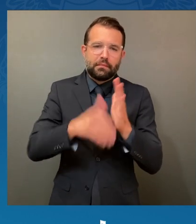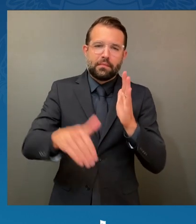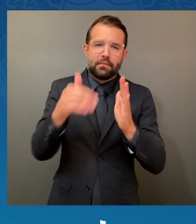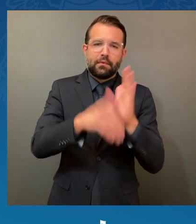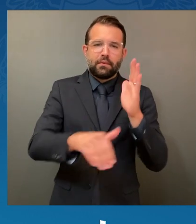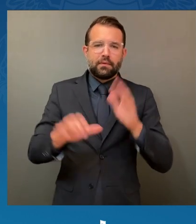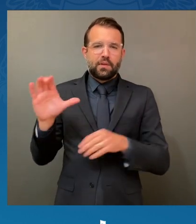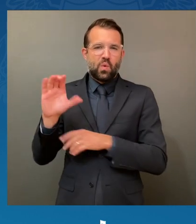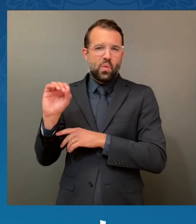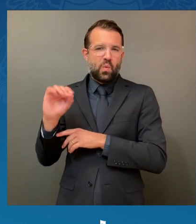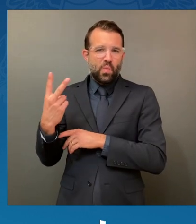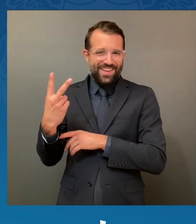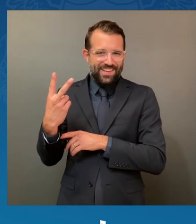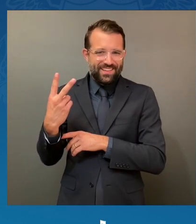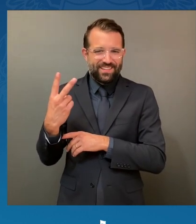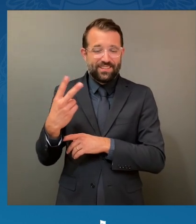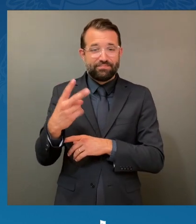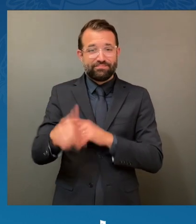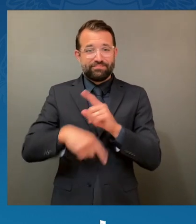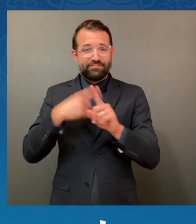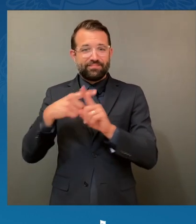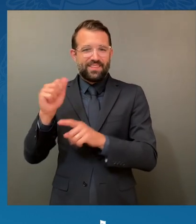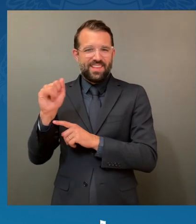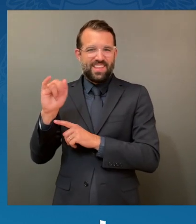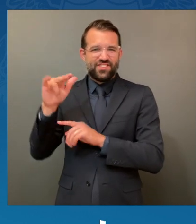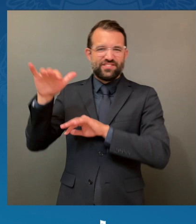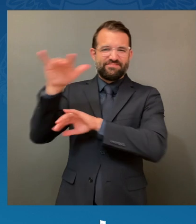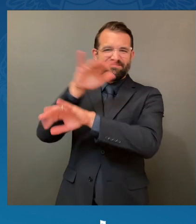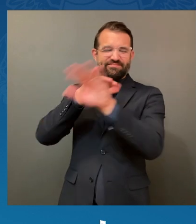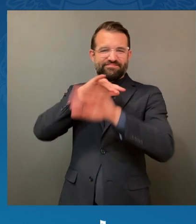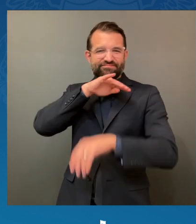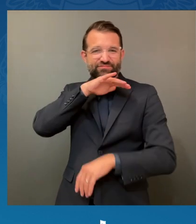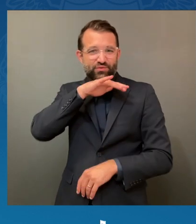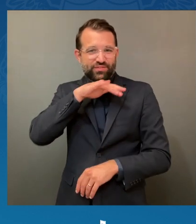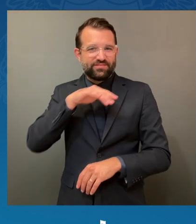But there is a solution to this problem: electric vehicles.